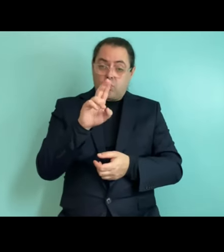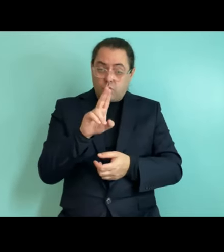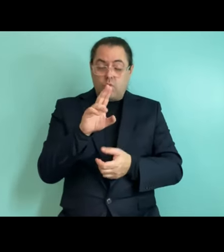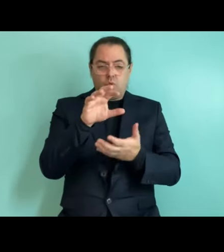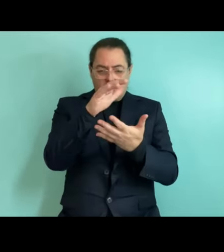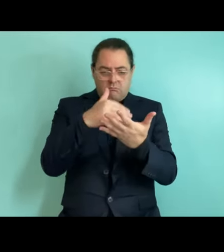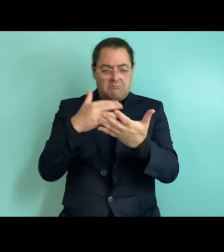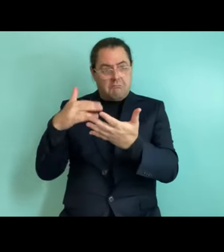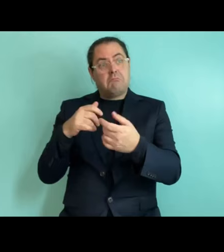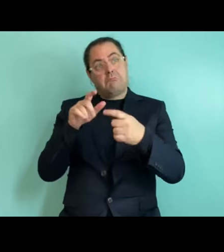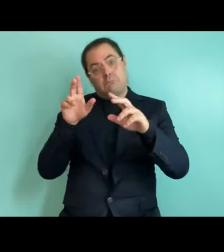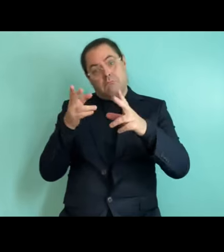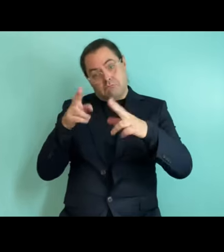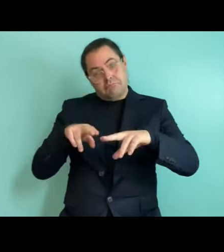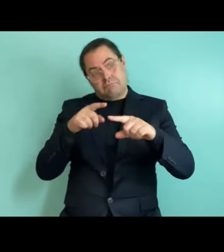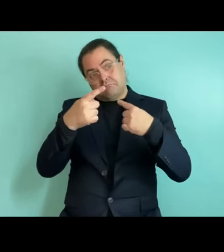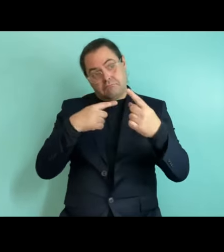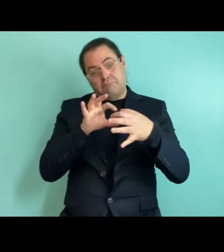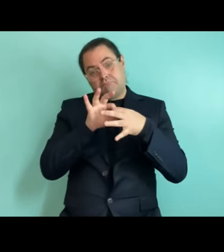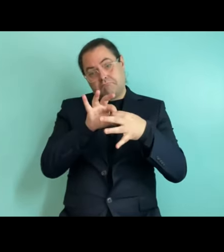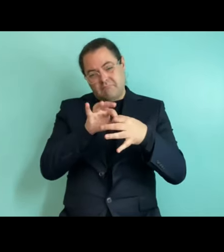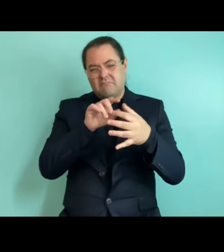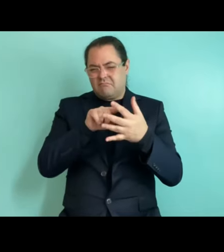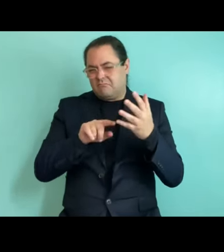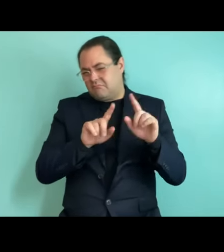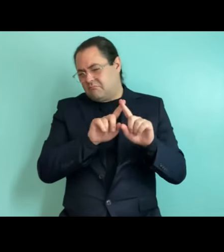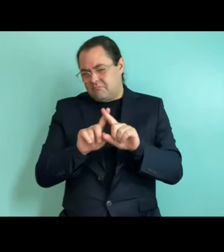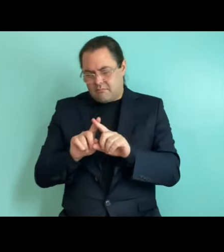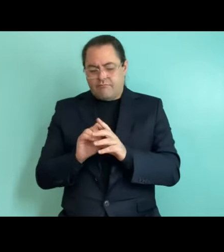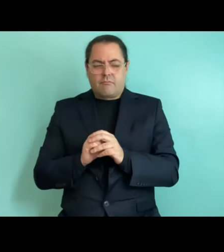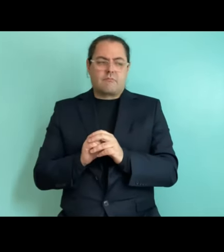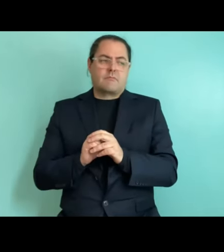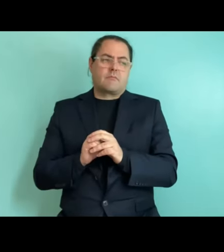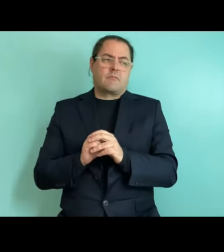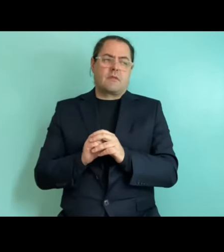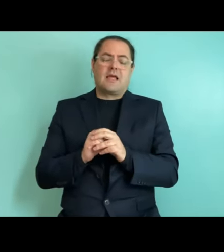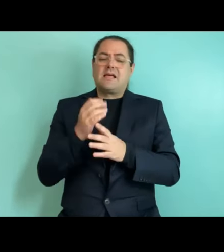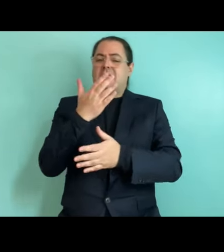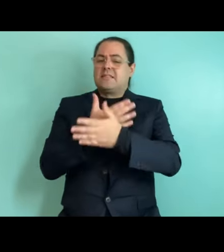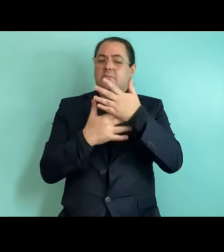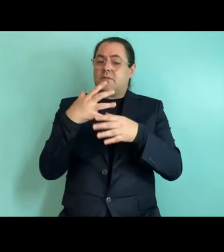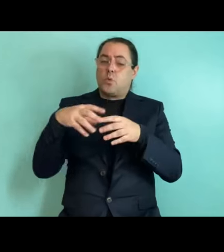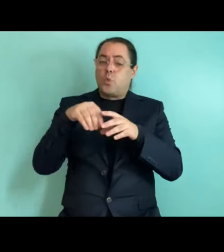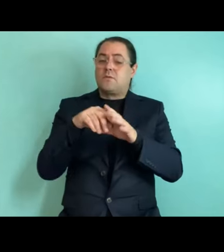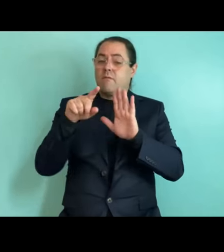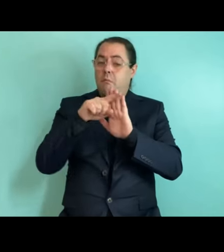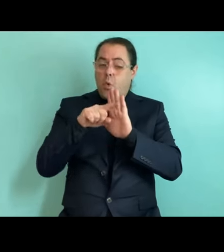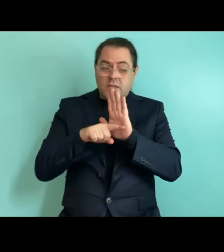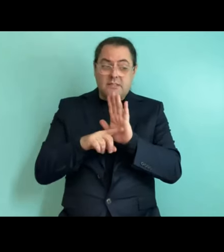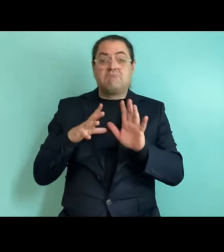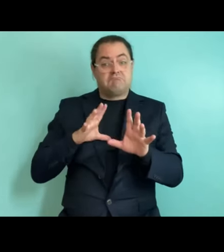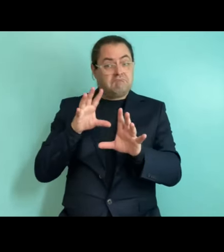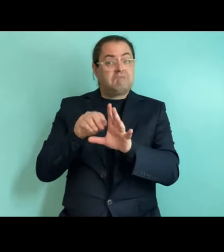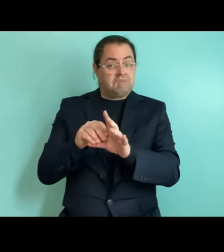12:13:31 We've also been involved in a disability inclusive culture development. Murphy company